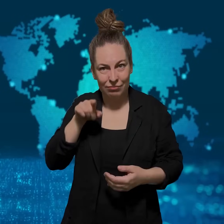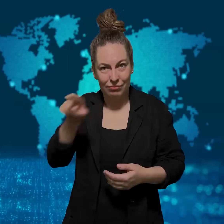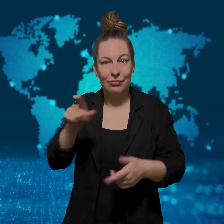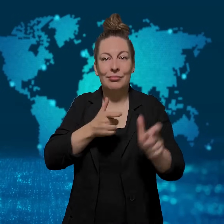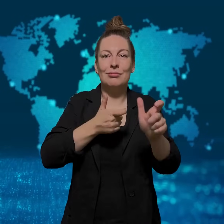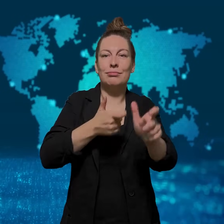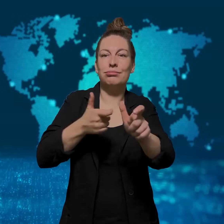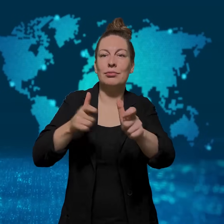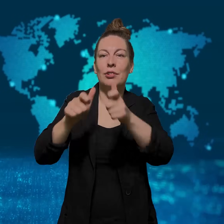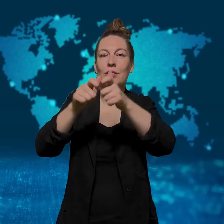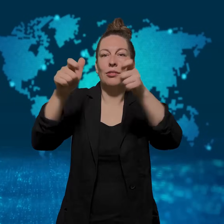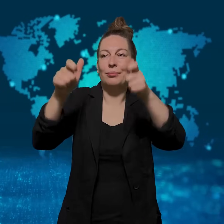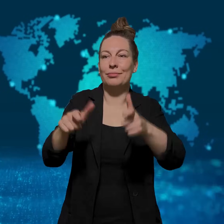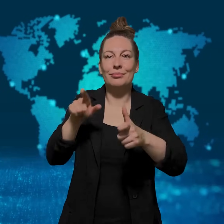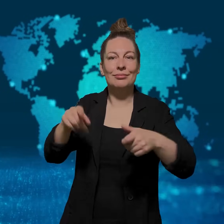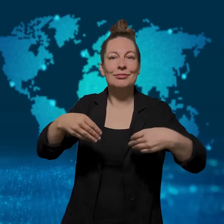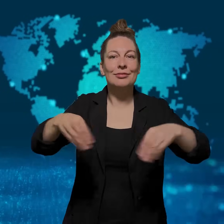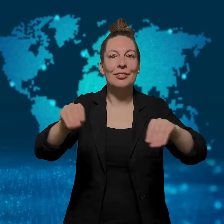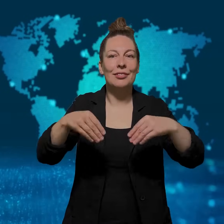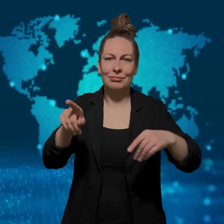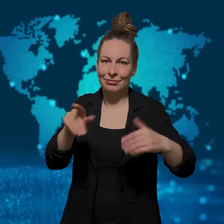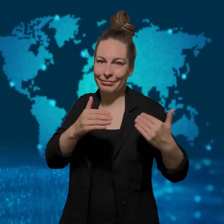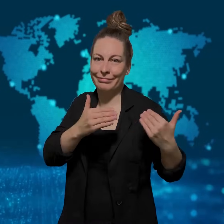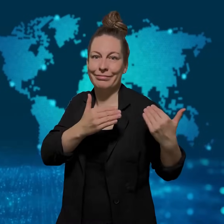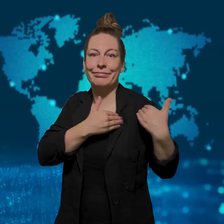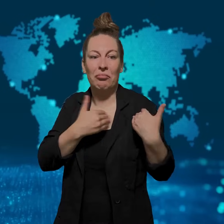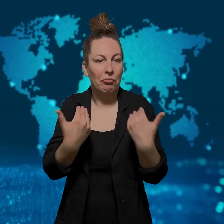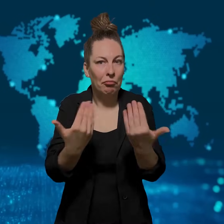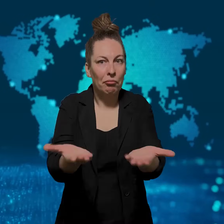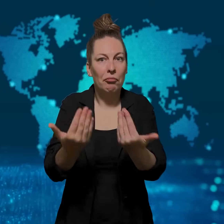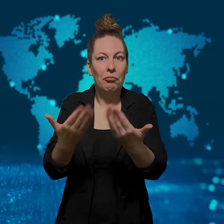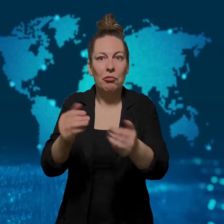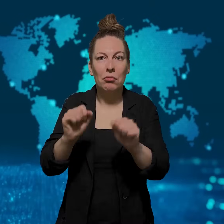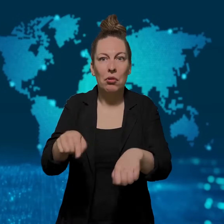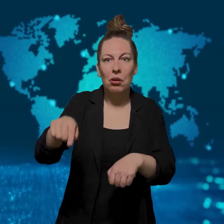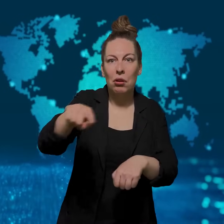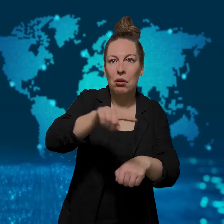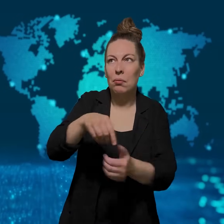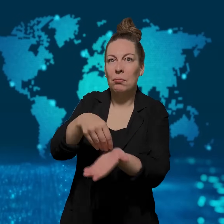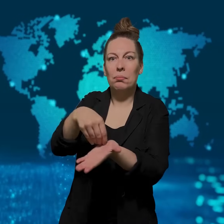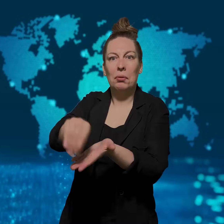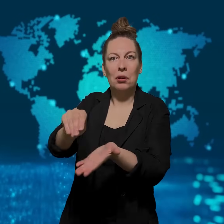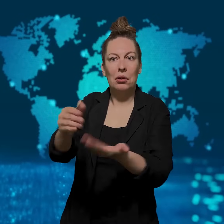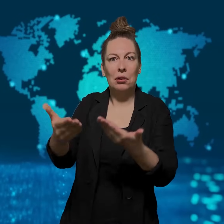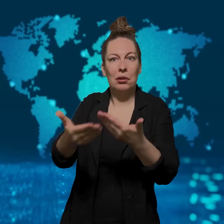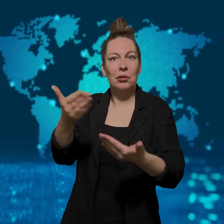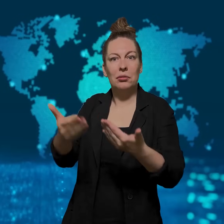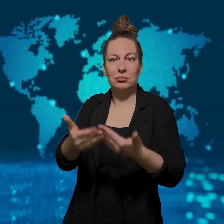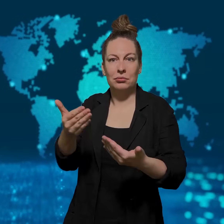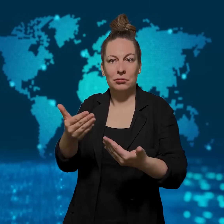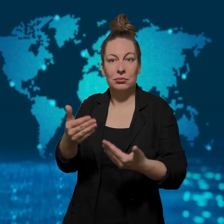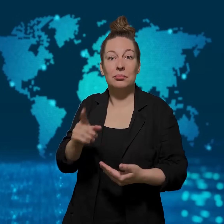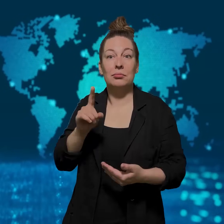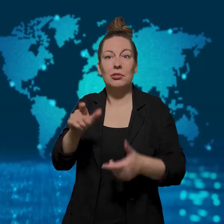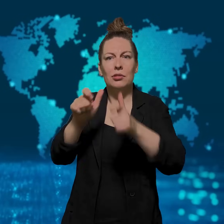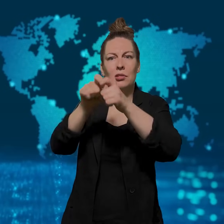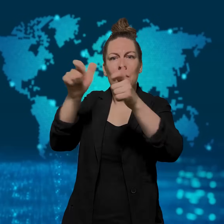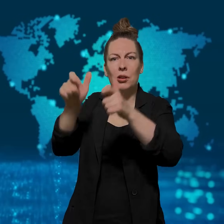and that the gun company is responsible for making the weapon accessible.